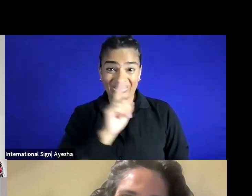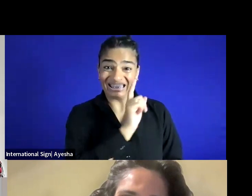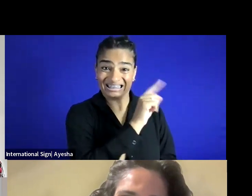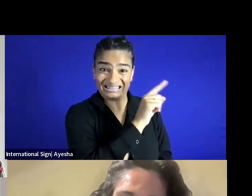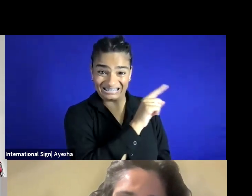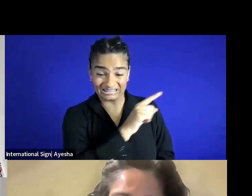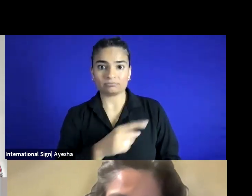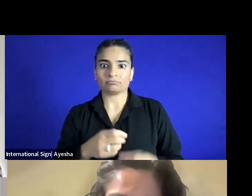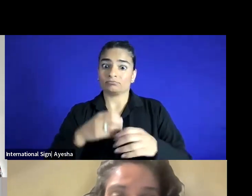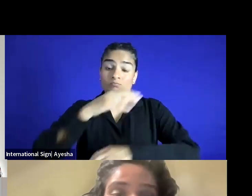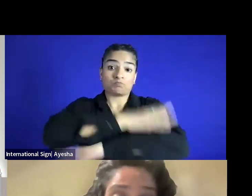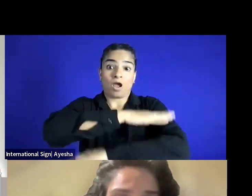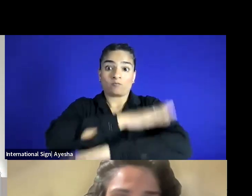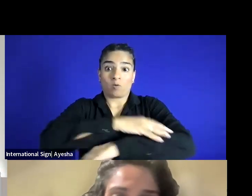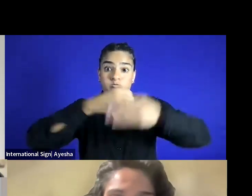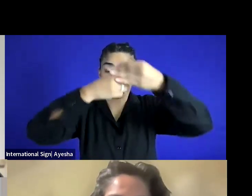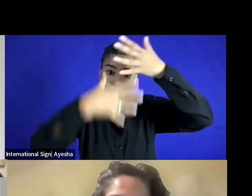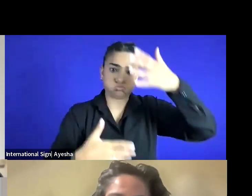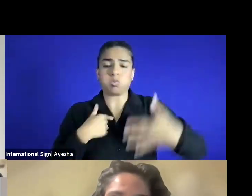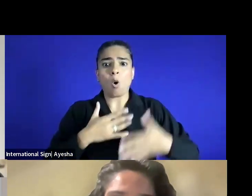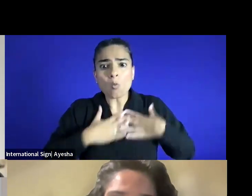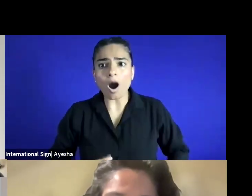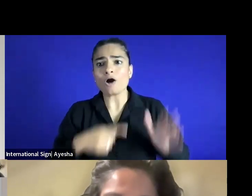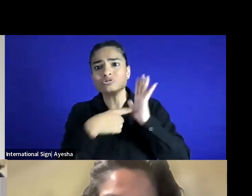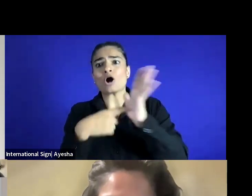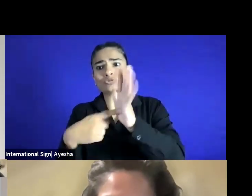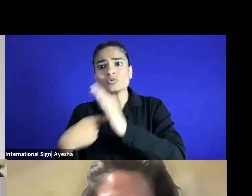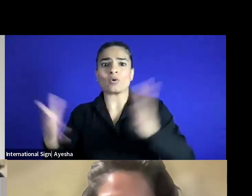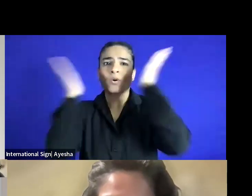The only other time is, this is important. Yes, yes, this is important.